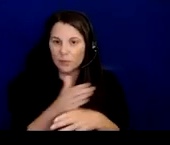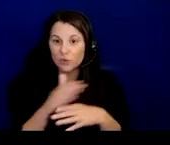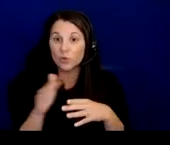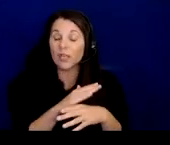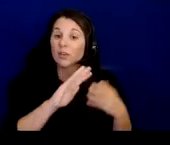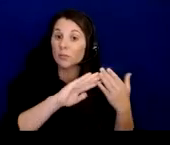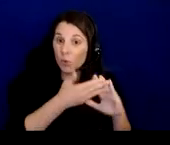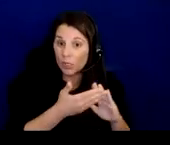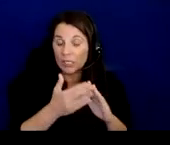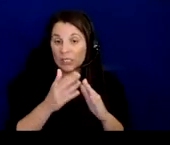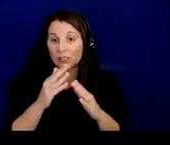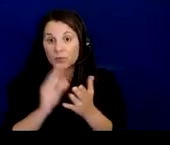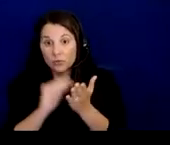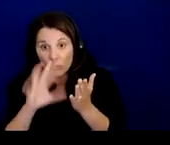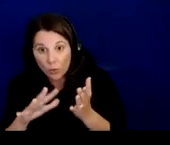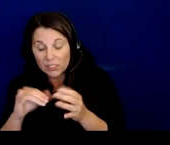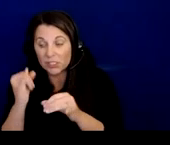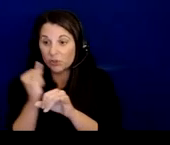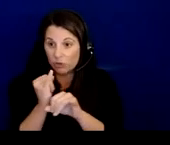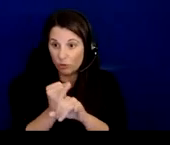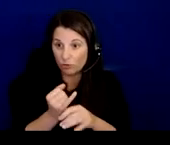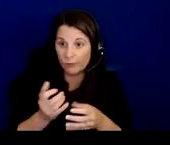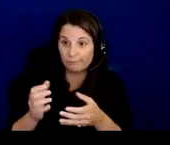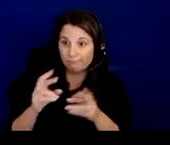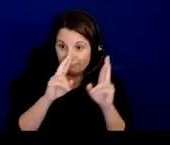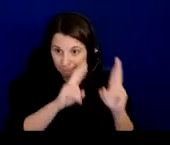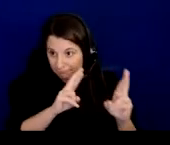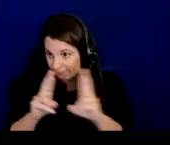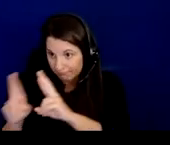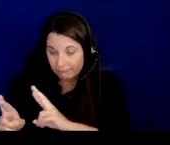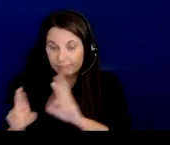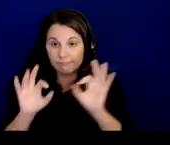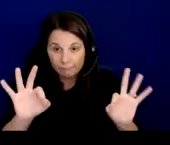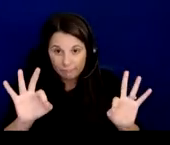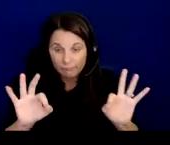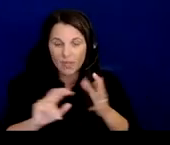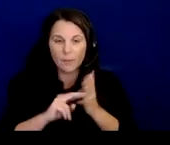that's what focuses and creates those authentic relationships.